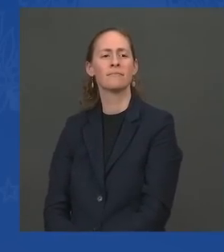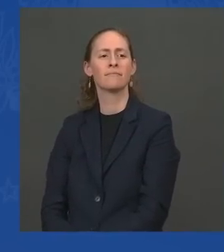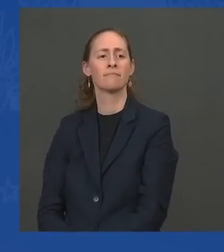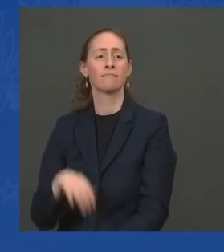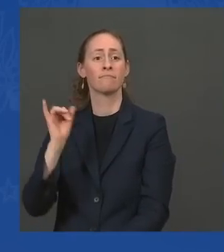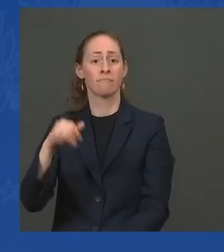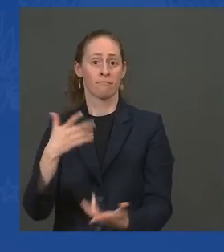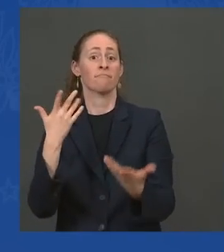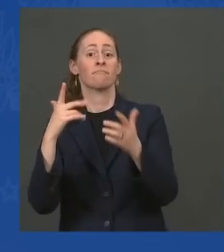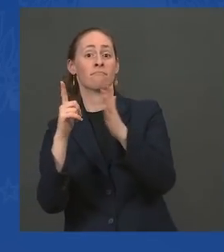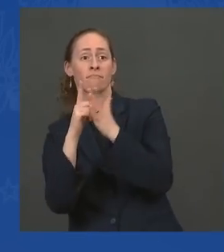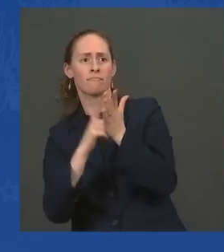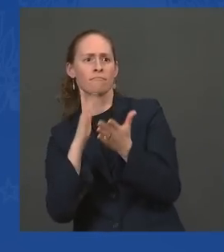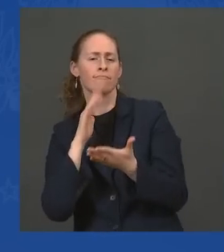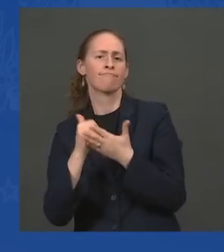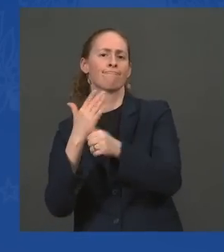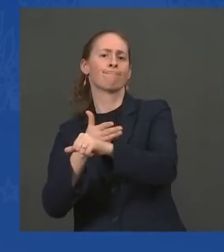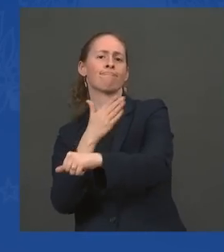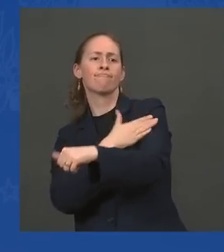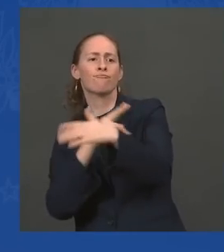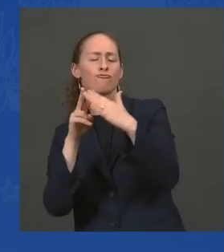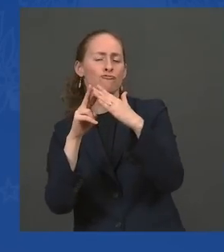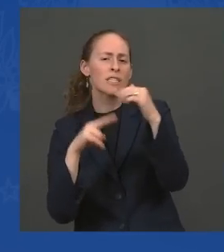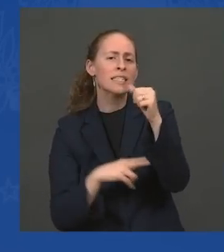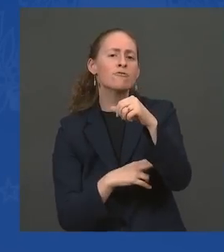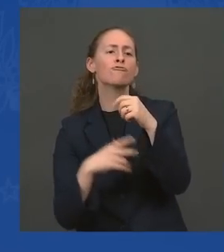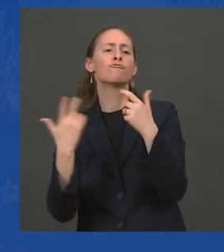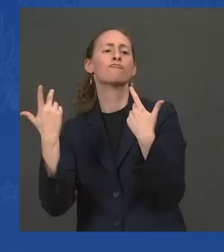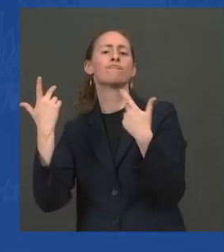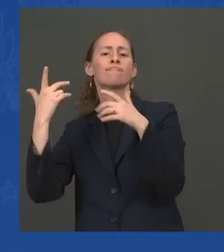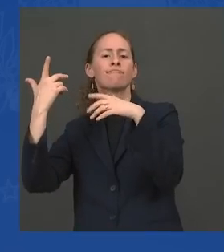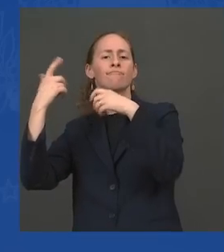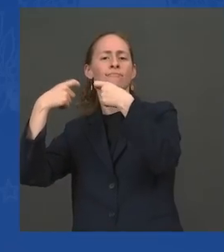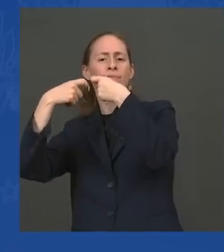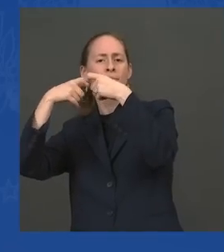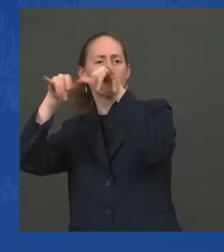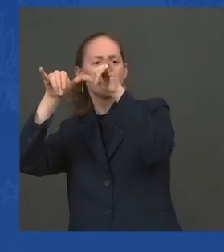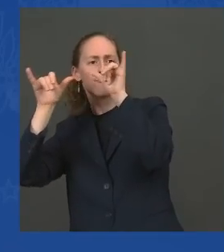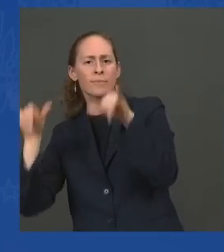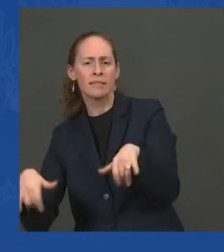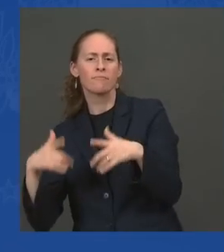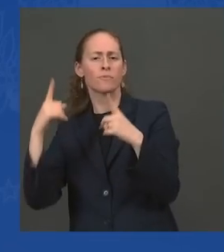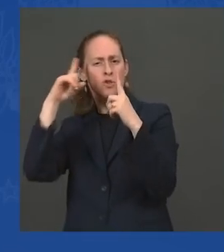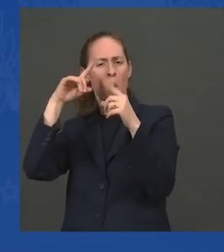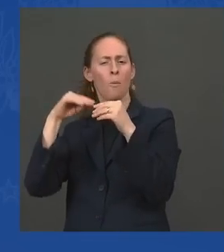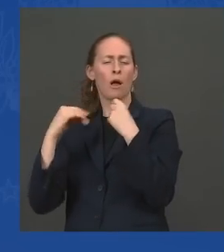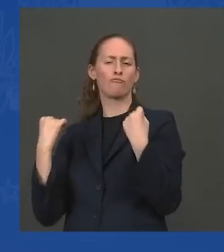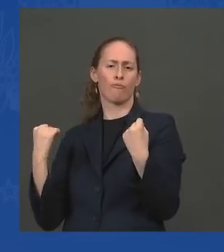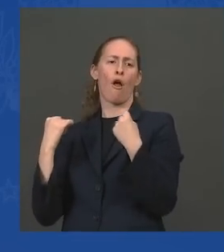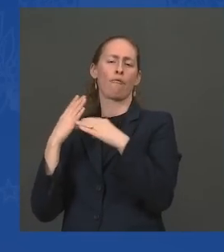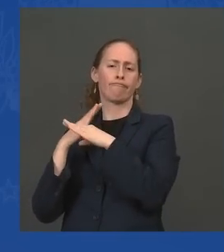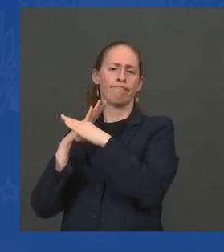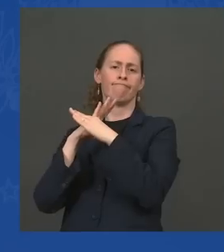our powerlines, our electric grid better and stronger so fewer Americans will be flooded out of their homes